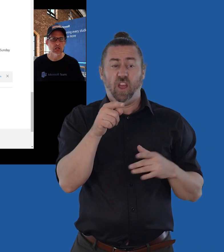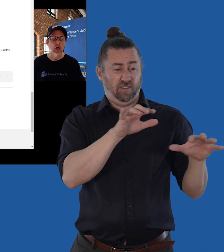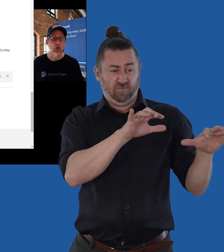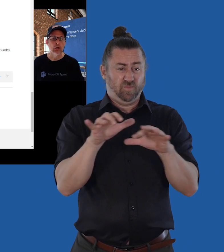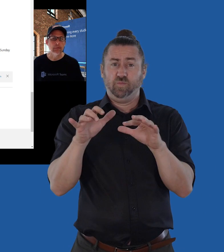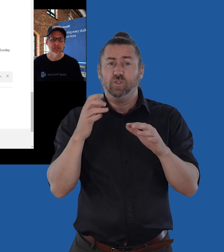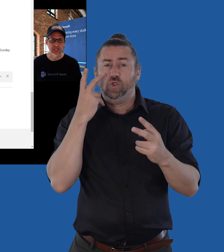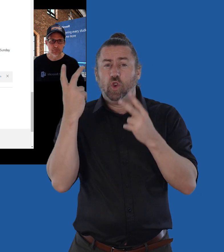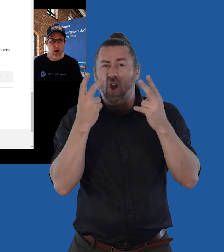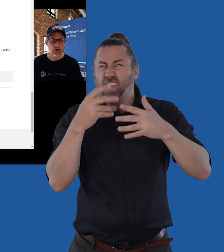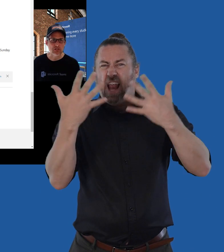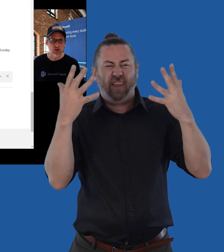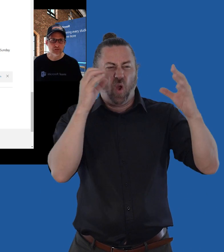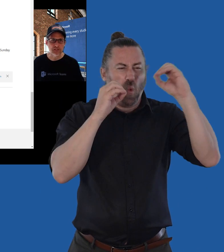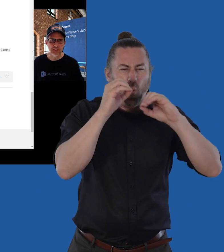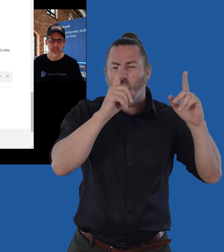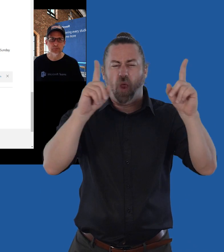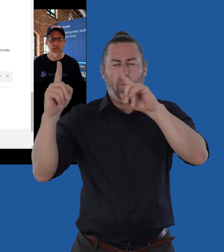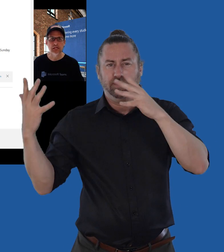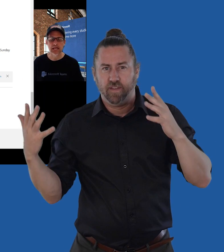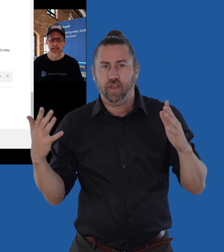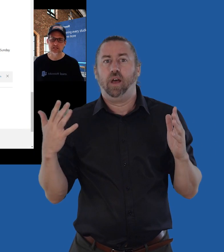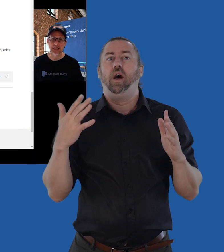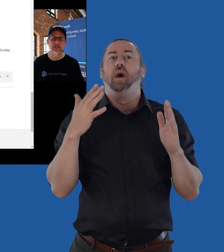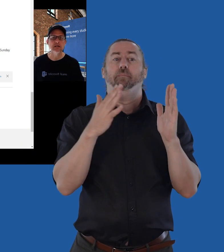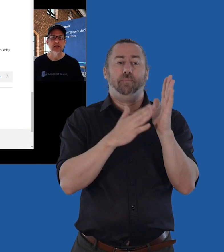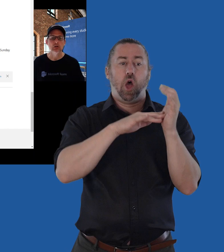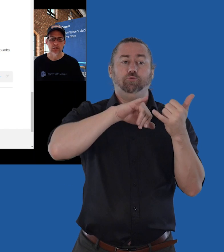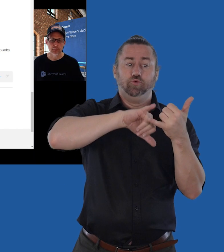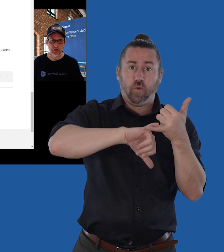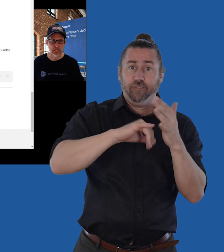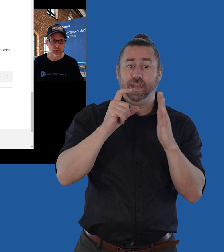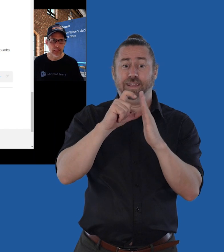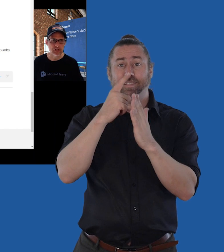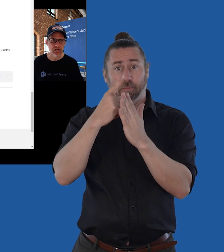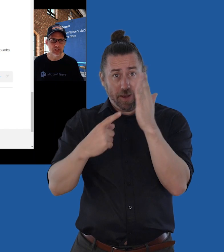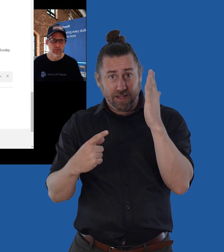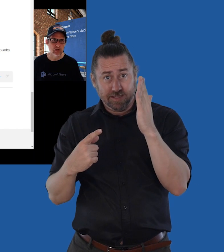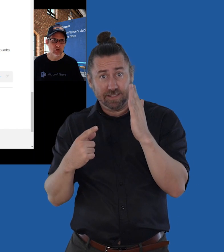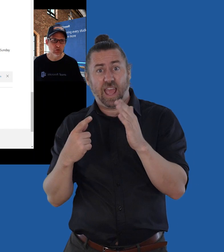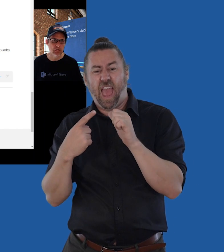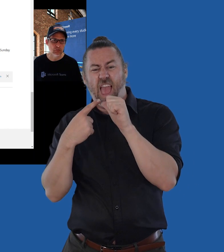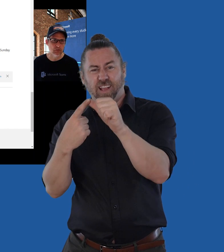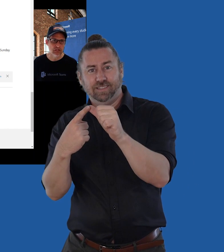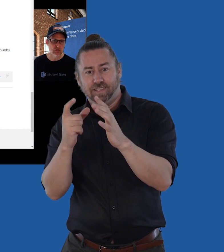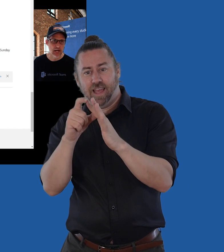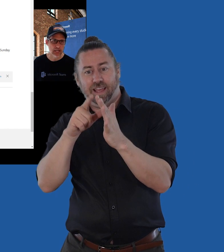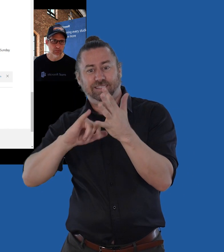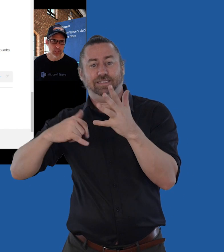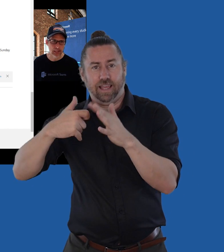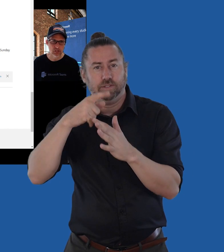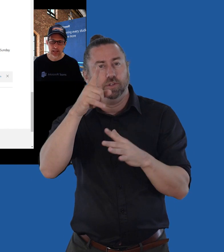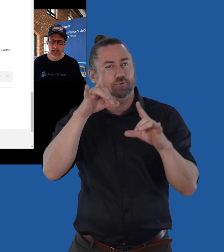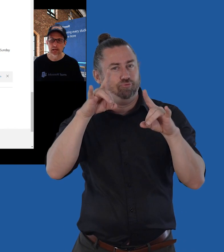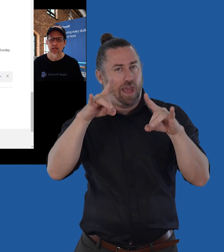look up the Microsoft Disability Answers desk, you come to this page here just make sure that you're on the Australian page, OK?